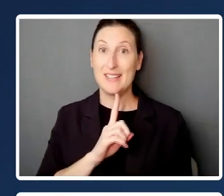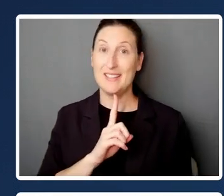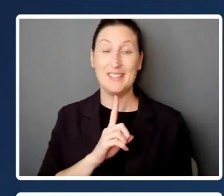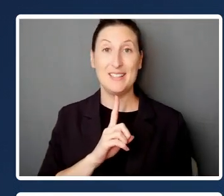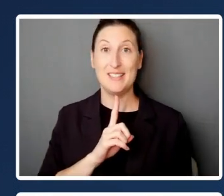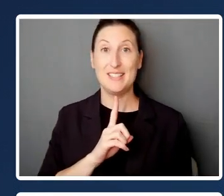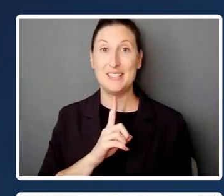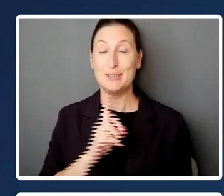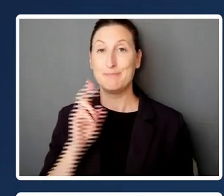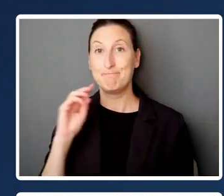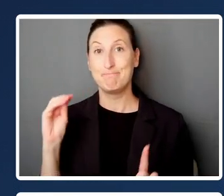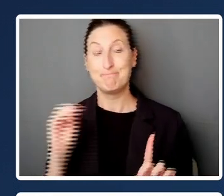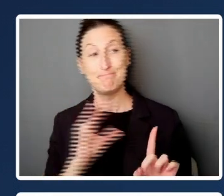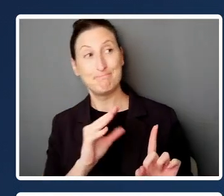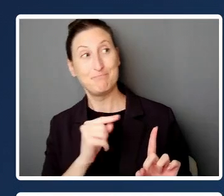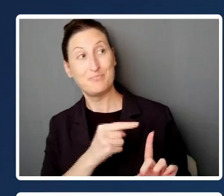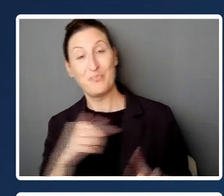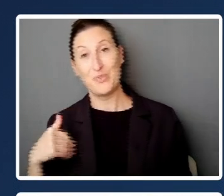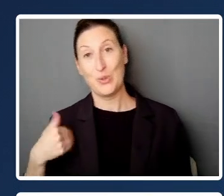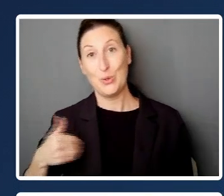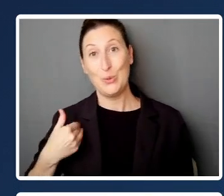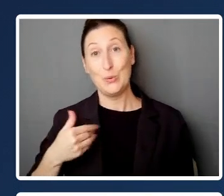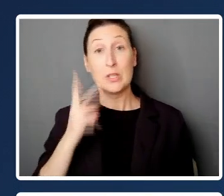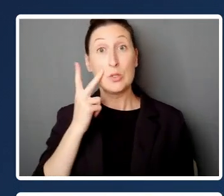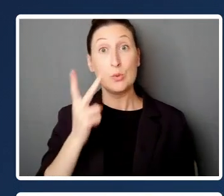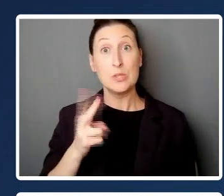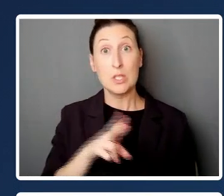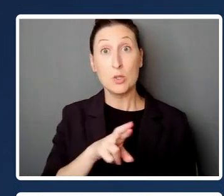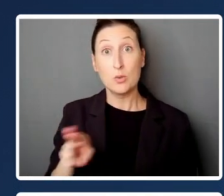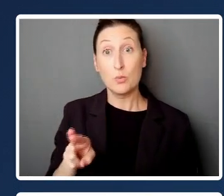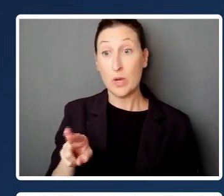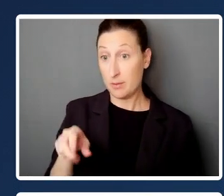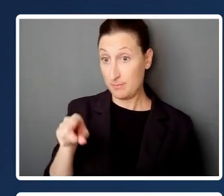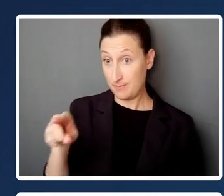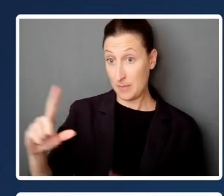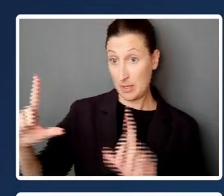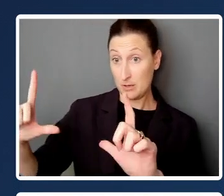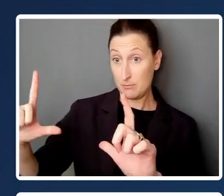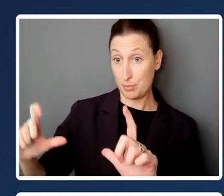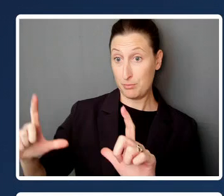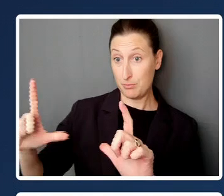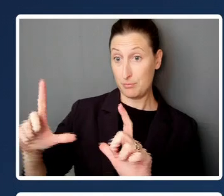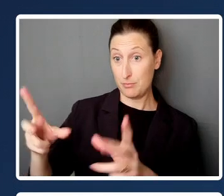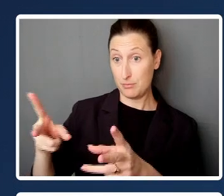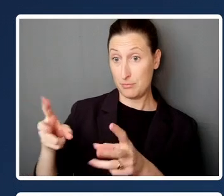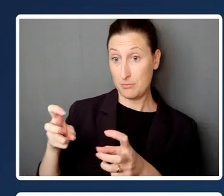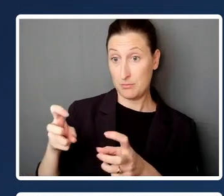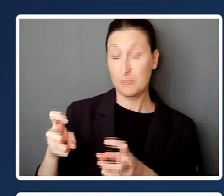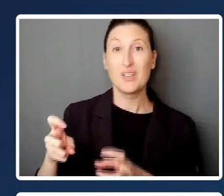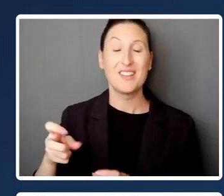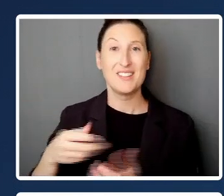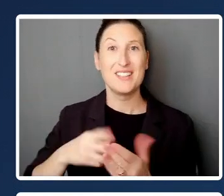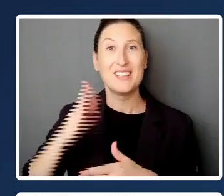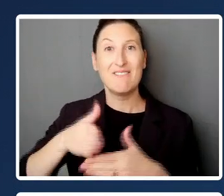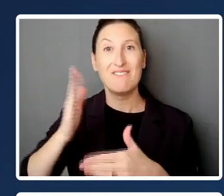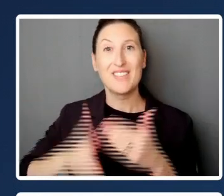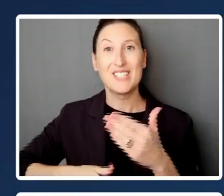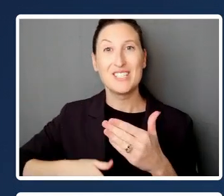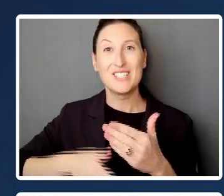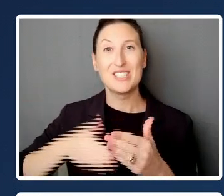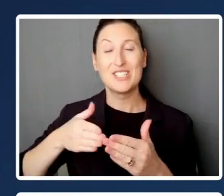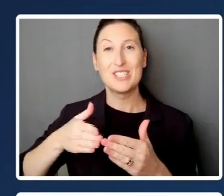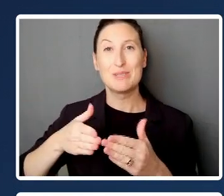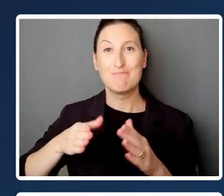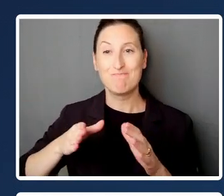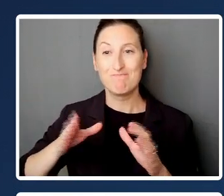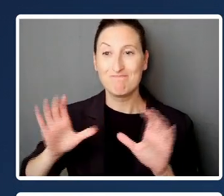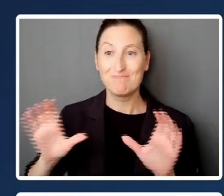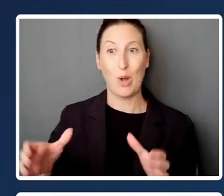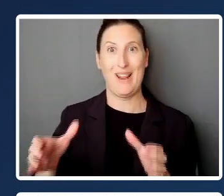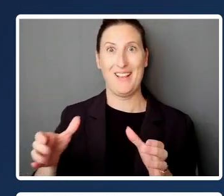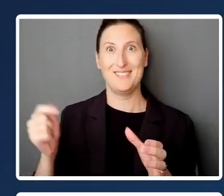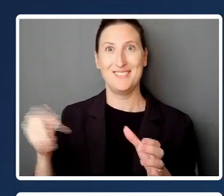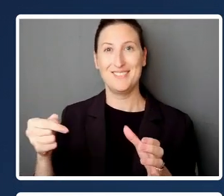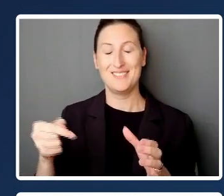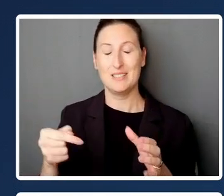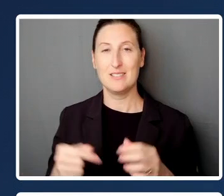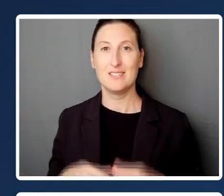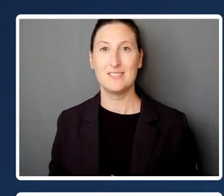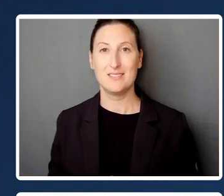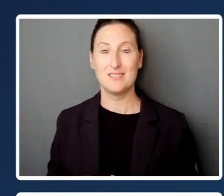The photo you see on the right is a screenshot of the finished product, which is a 28-minute video